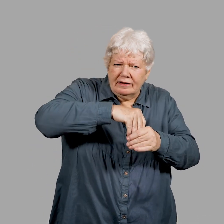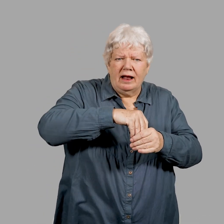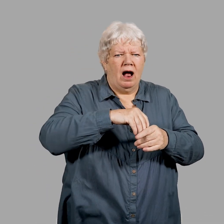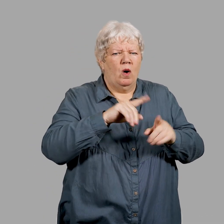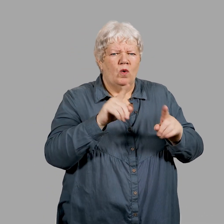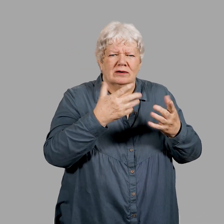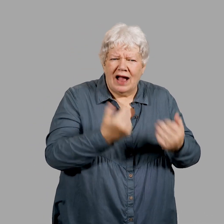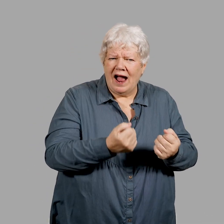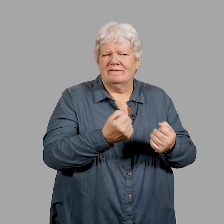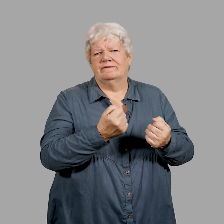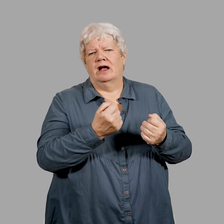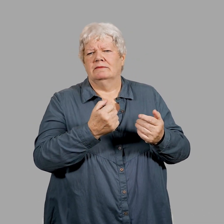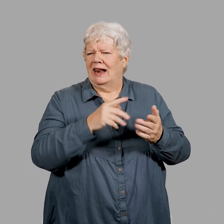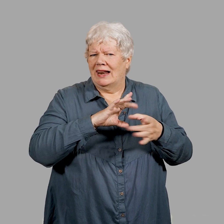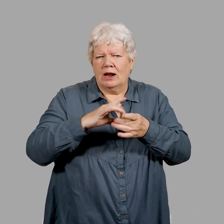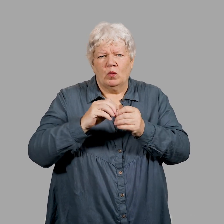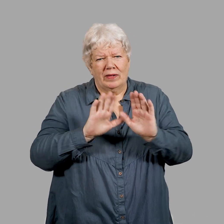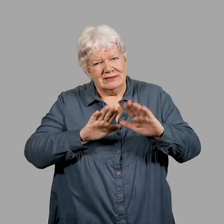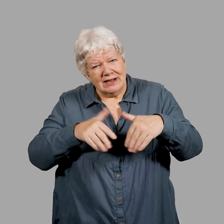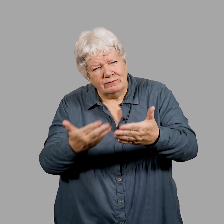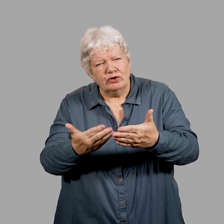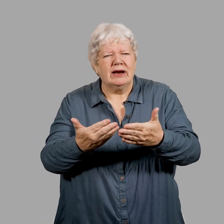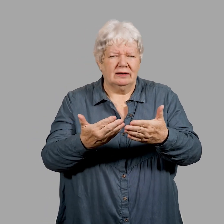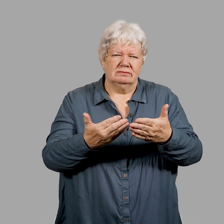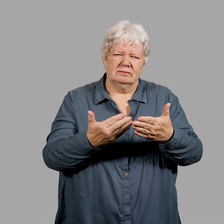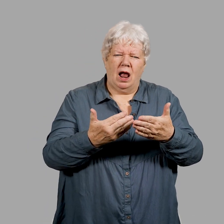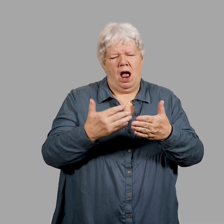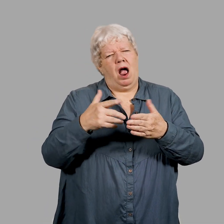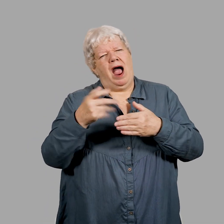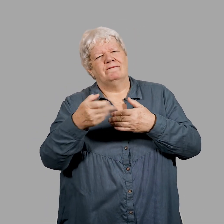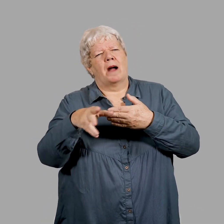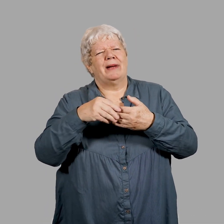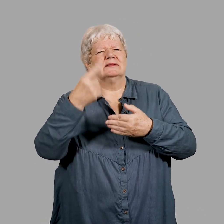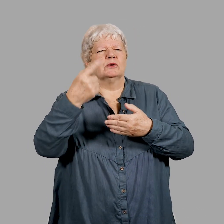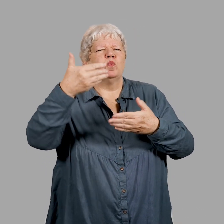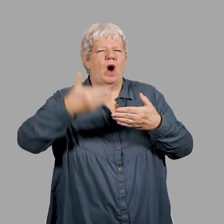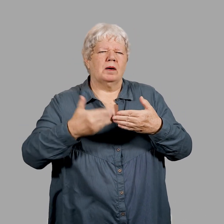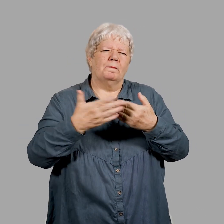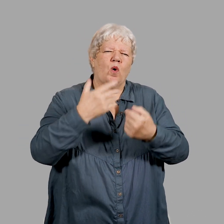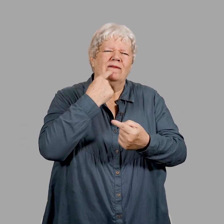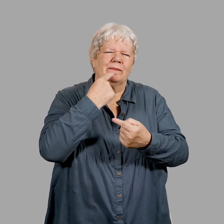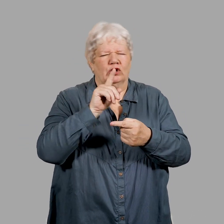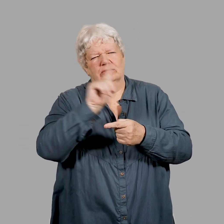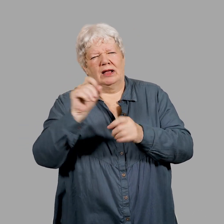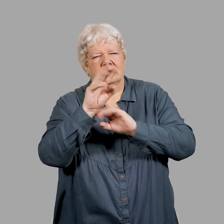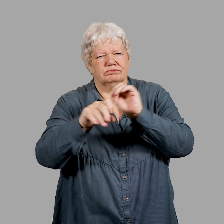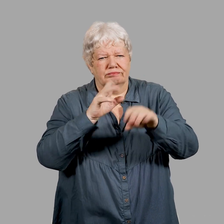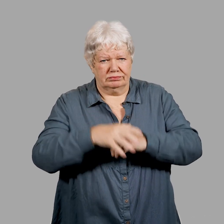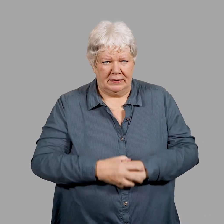with internal factors impacting on planned delivery (please see Appendix 1 for more information).